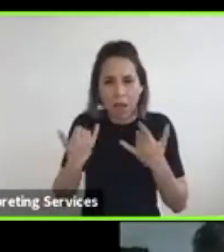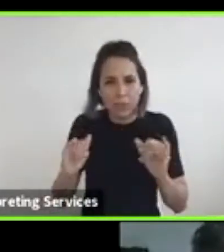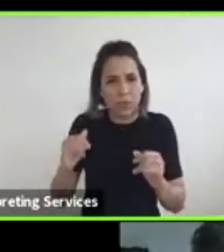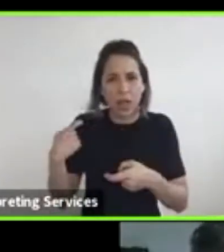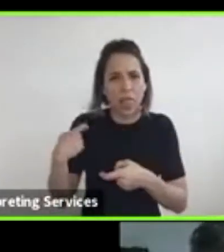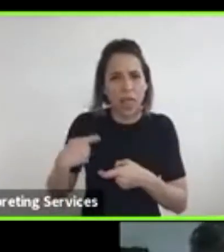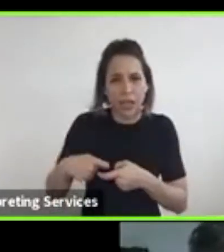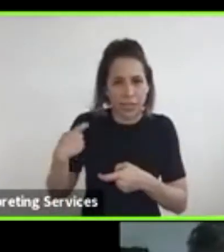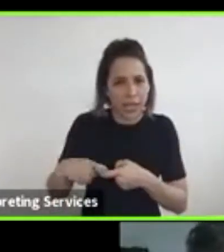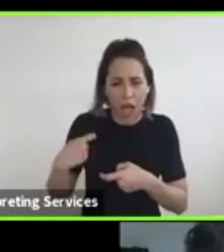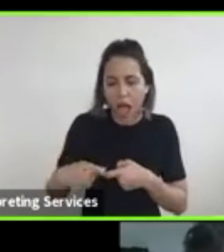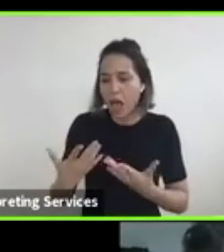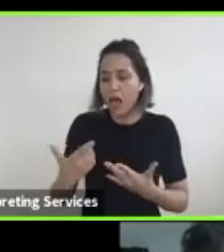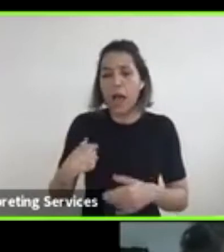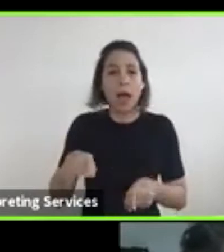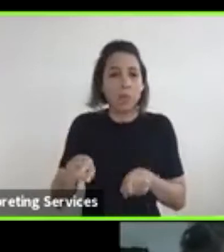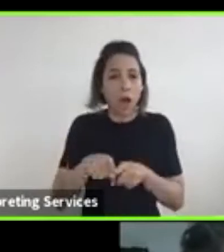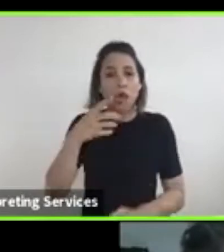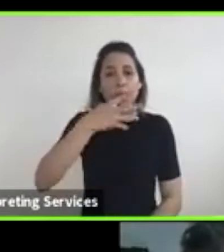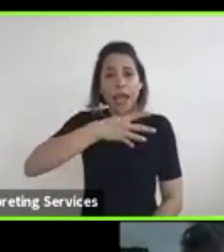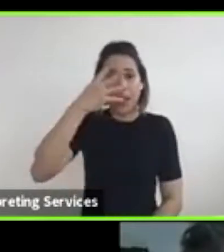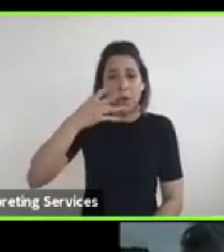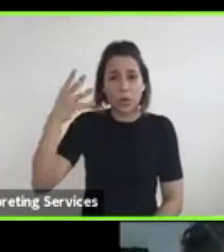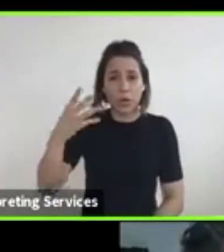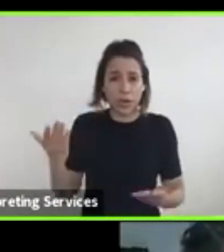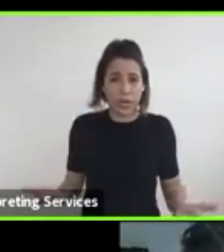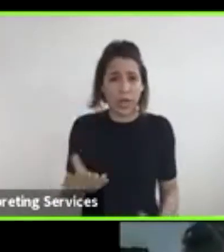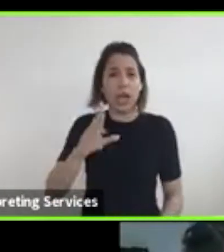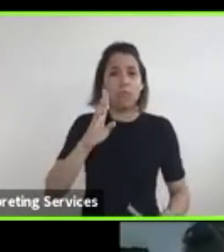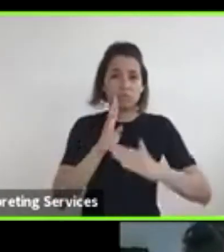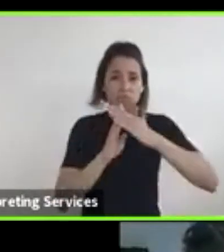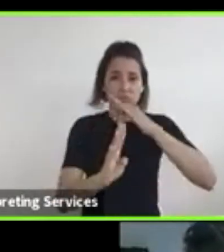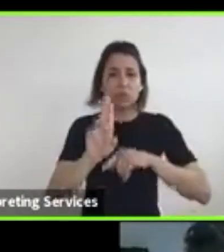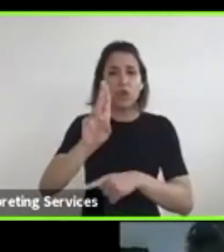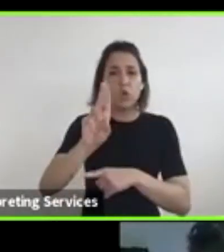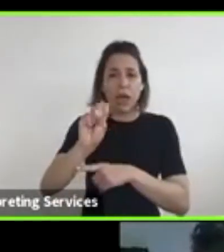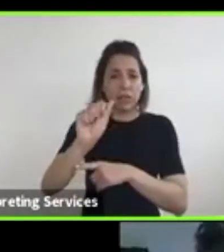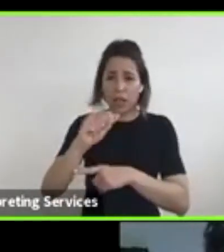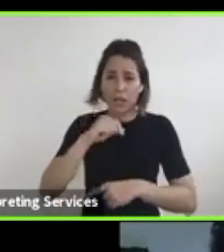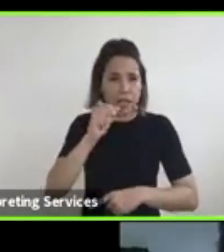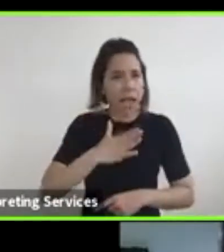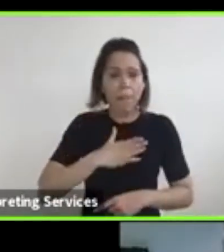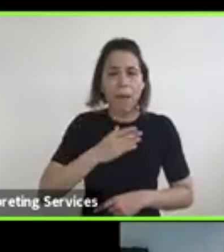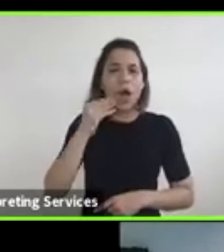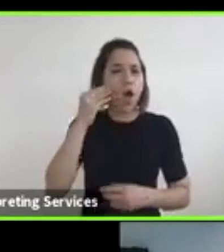AND, AN IMMIGRANT TO THE UNITED STATES, THIS IS NOT MY HOMELAND, AND I COME FROM,